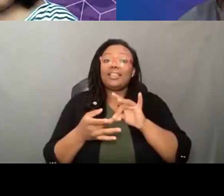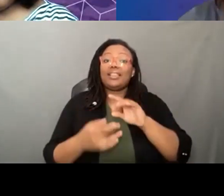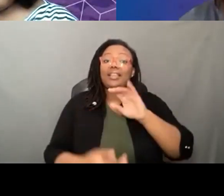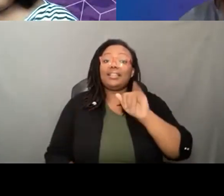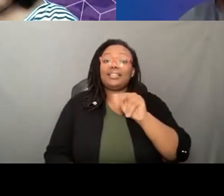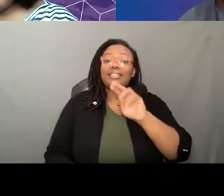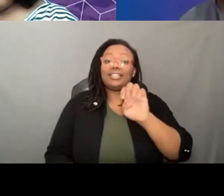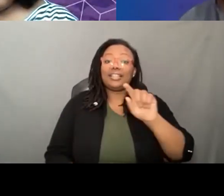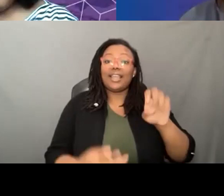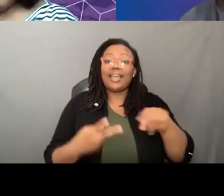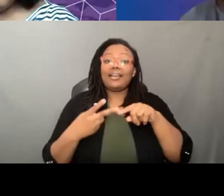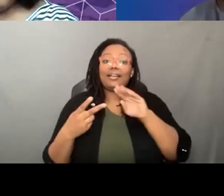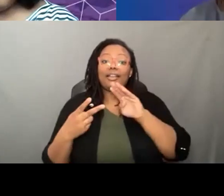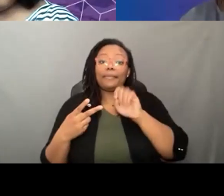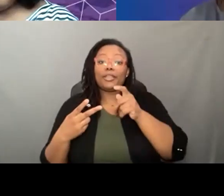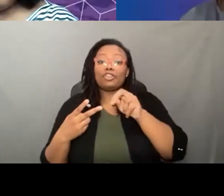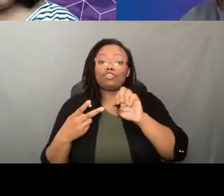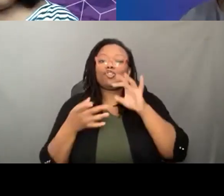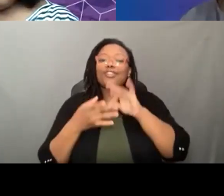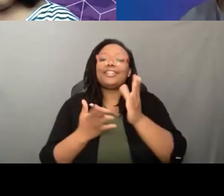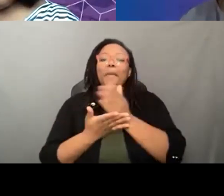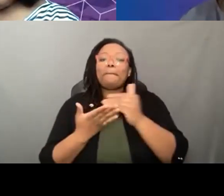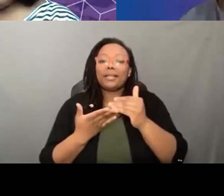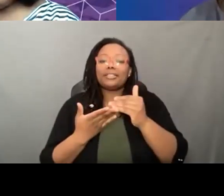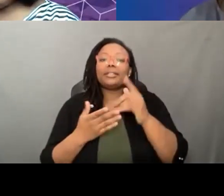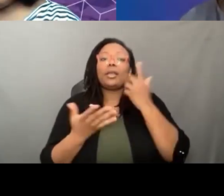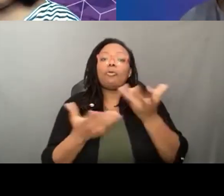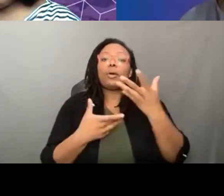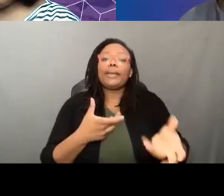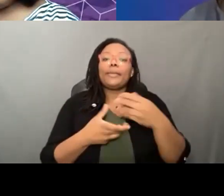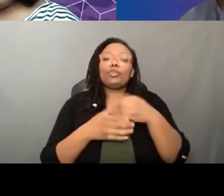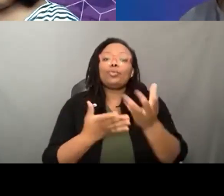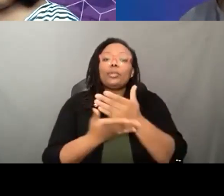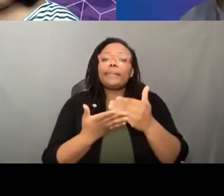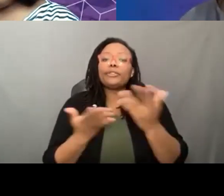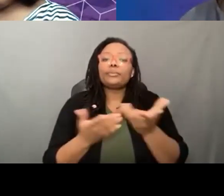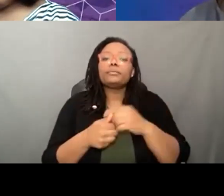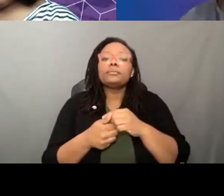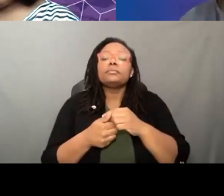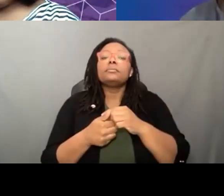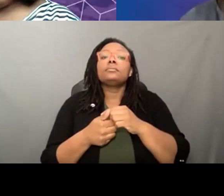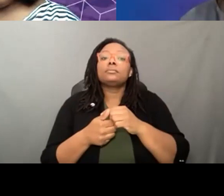And this is about the budget and what can be included in a budget and especially